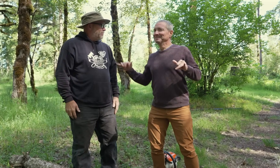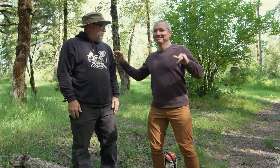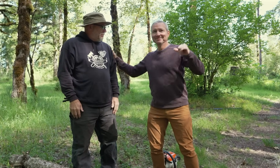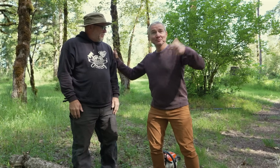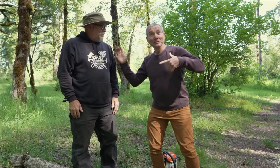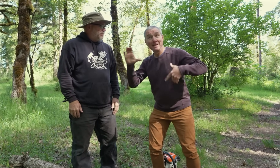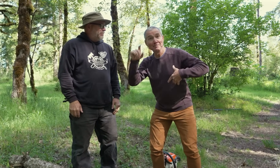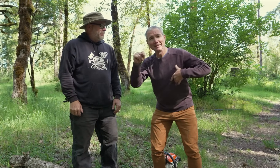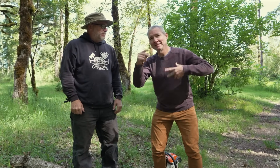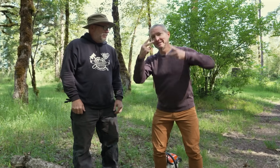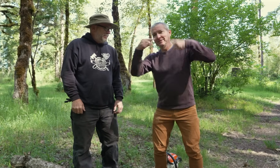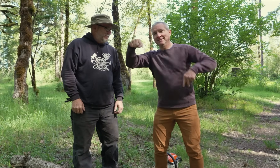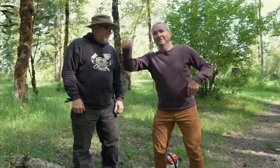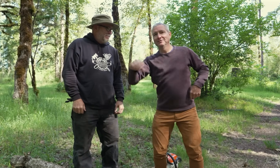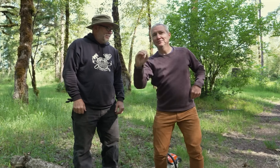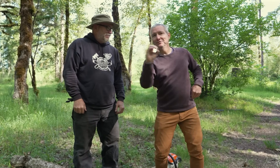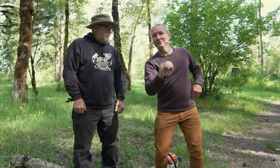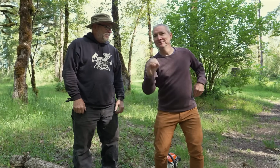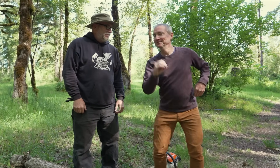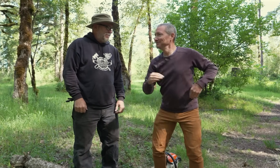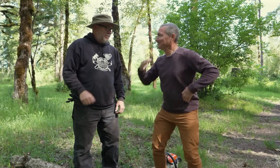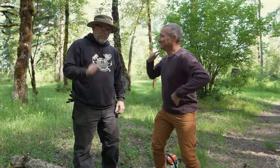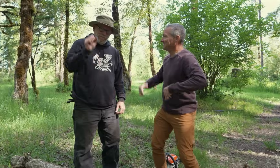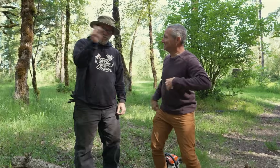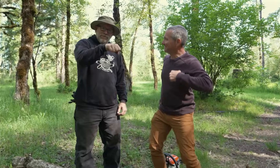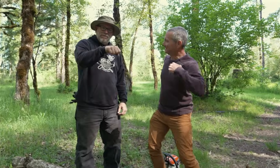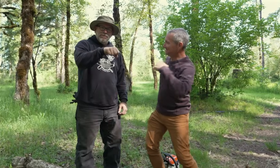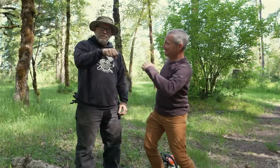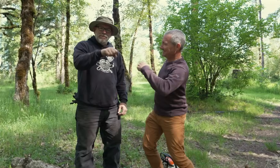Wanna visit Camp Taloali? Come to Oregon! Yes!!